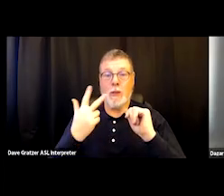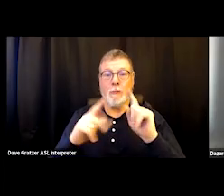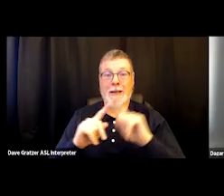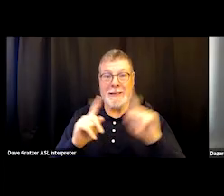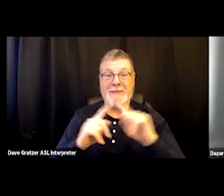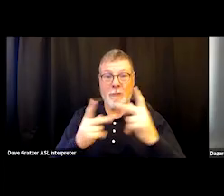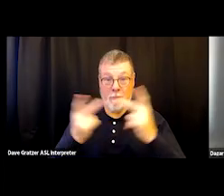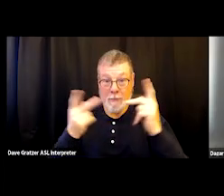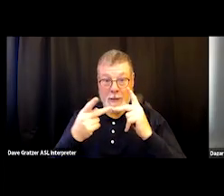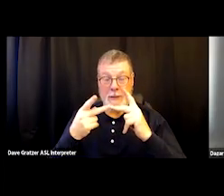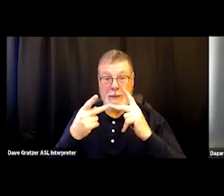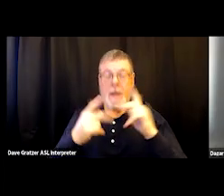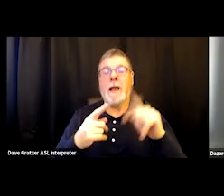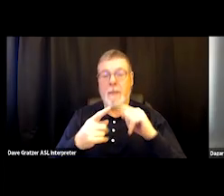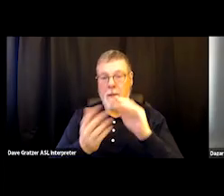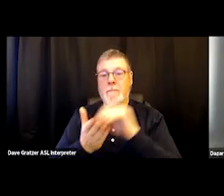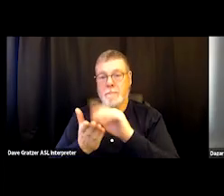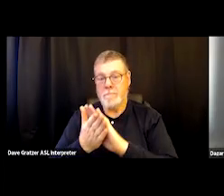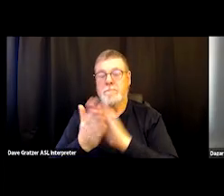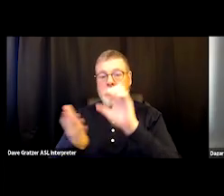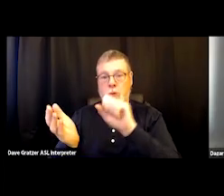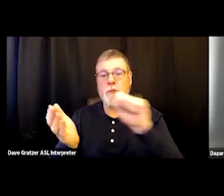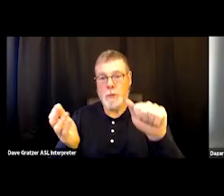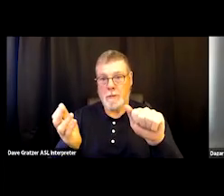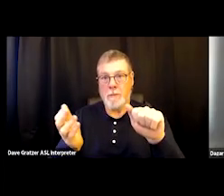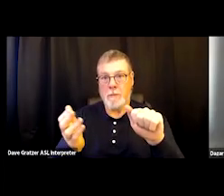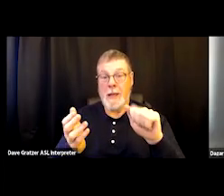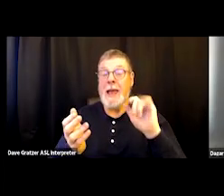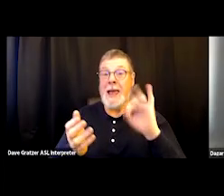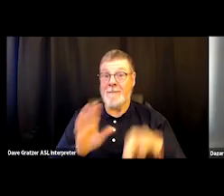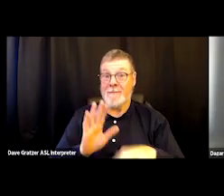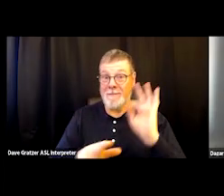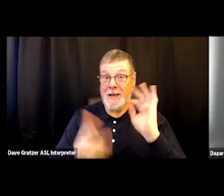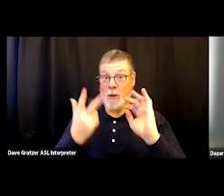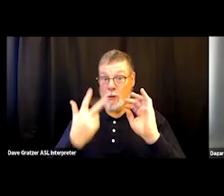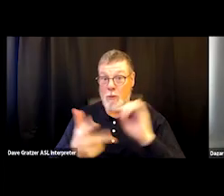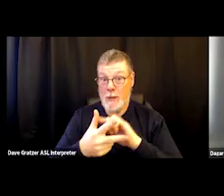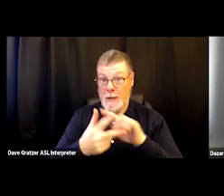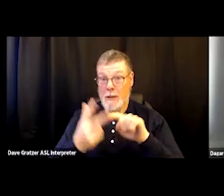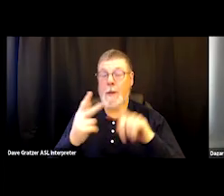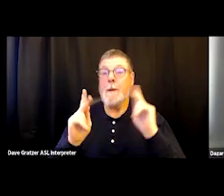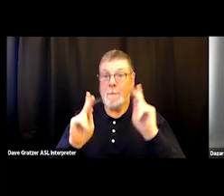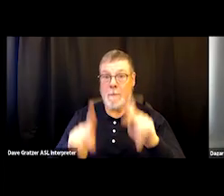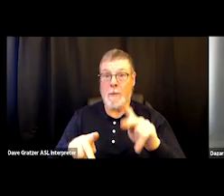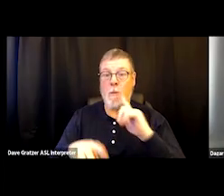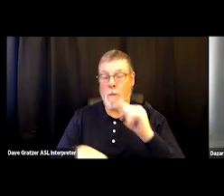then that's what Social Security will put down. And if they find those three places, then that person will be denied.